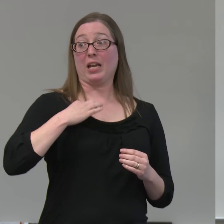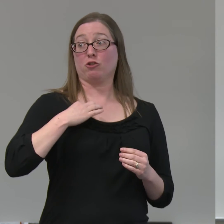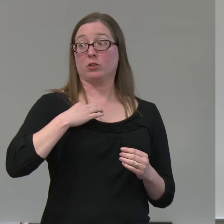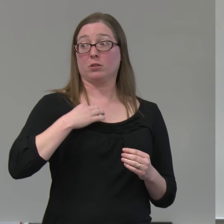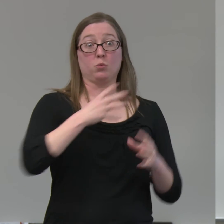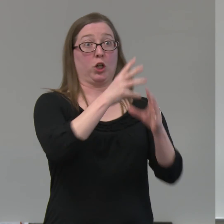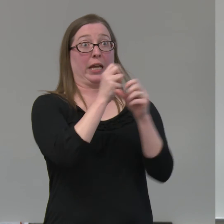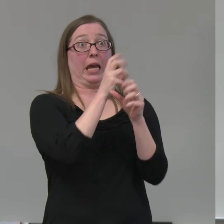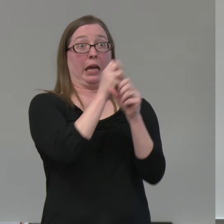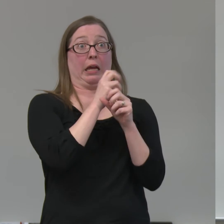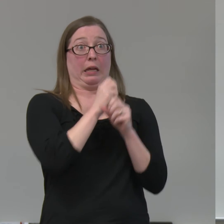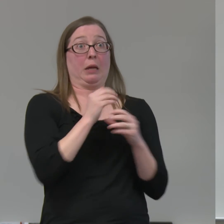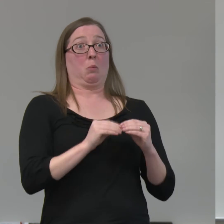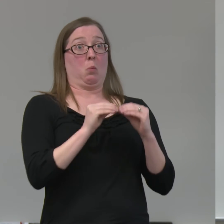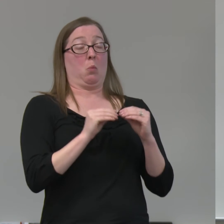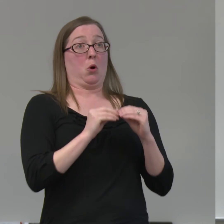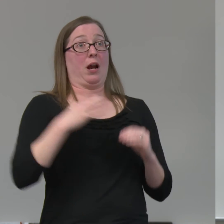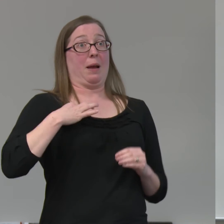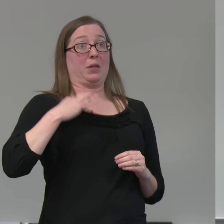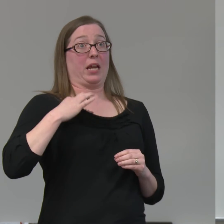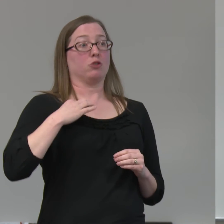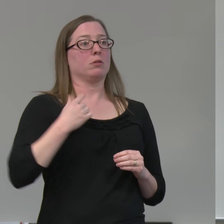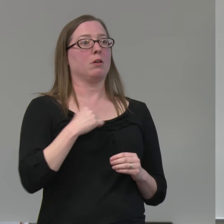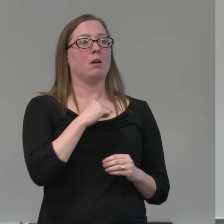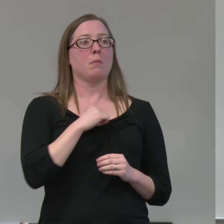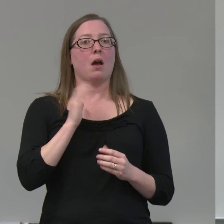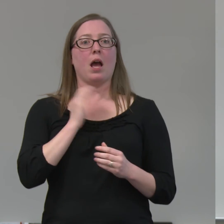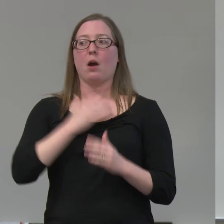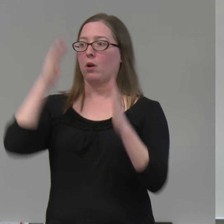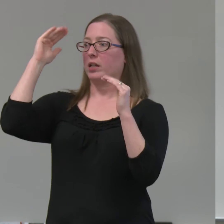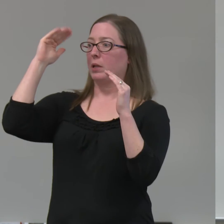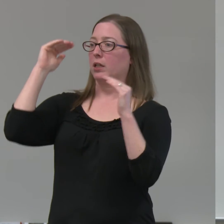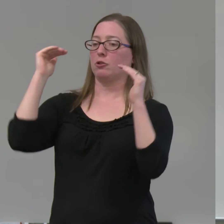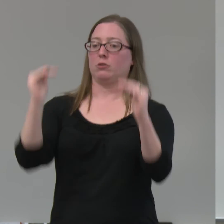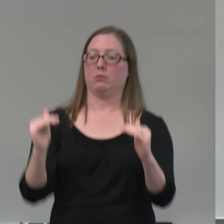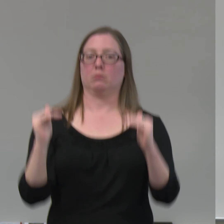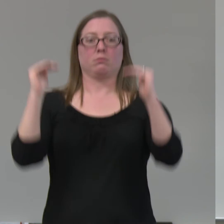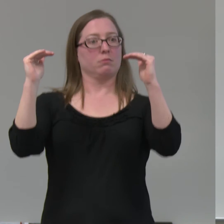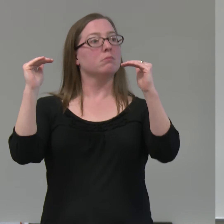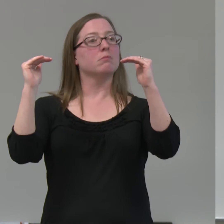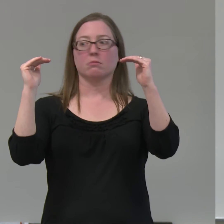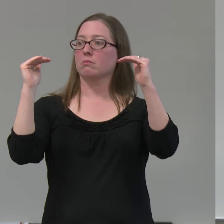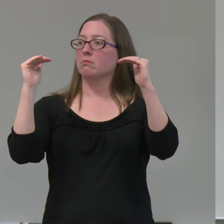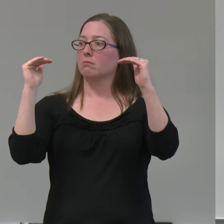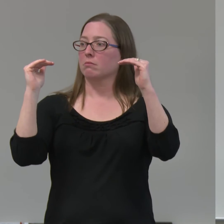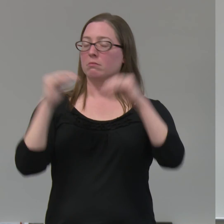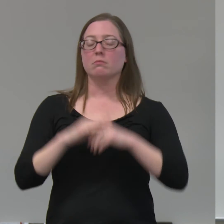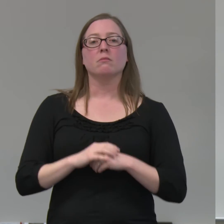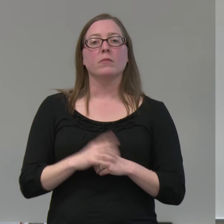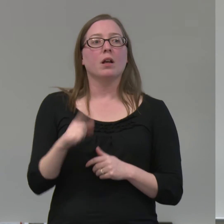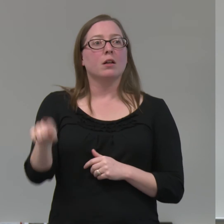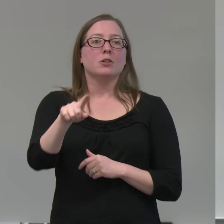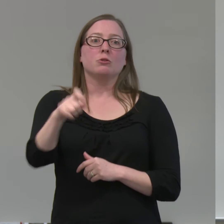The bar is higher, so you want to apply to a range and but also,